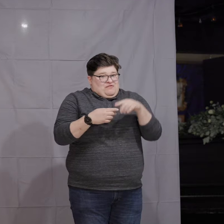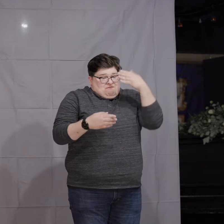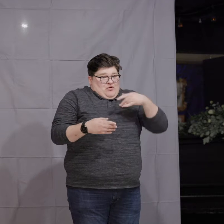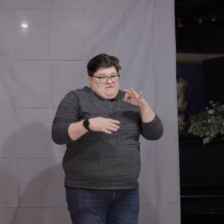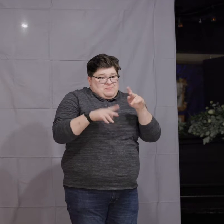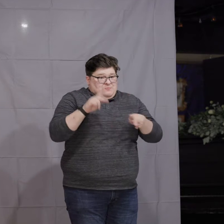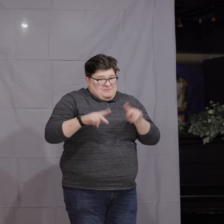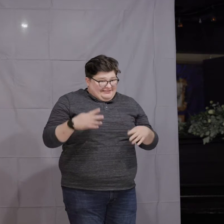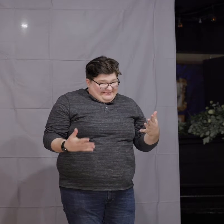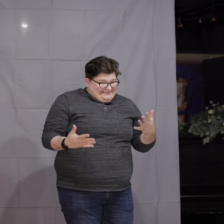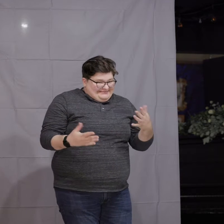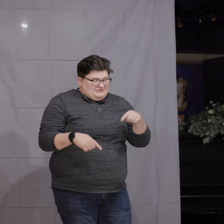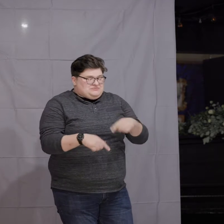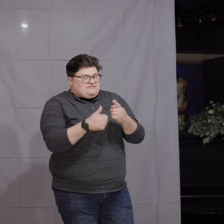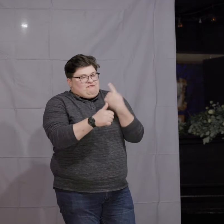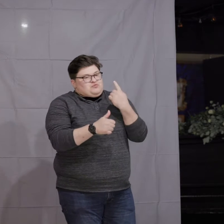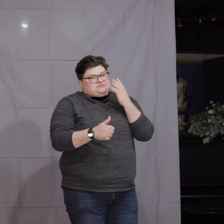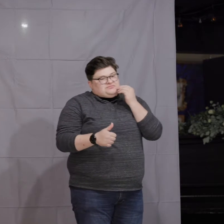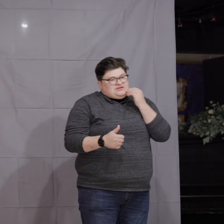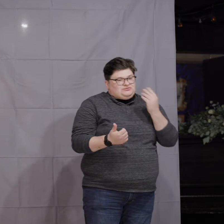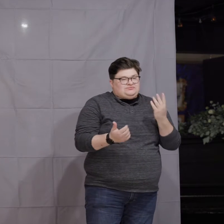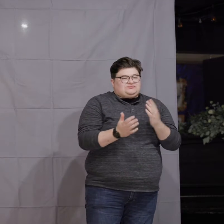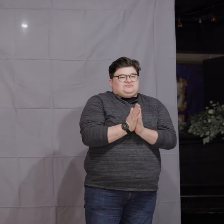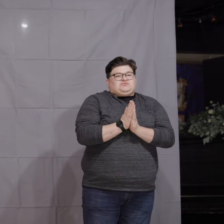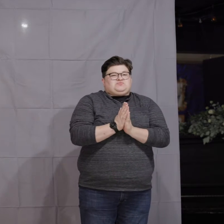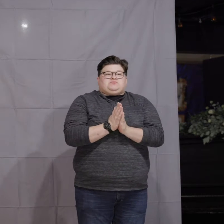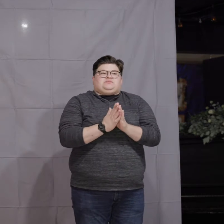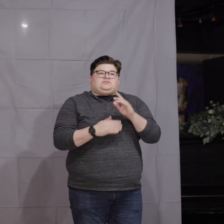in a long time, especially in front of a large group of people.